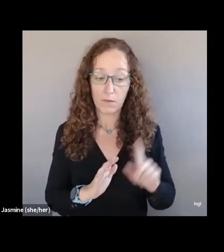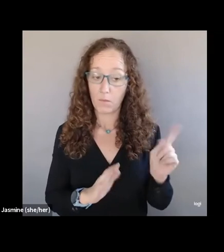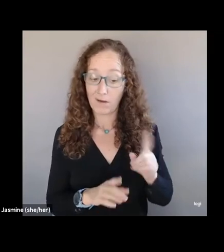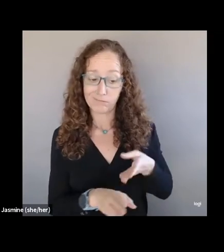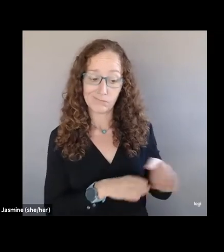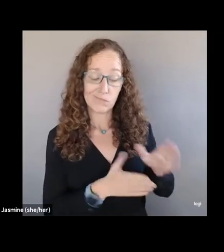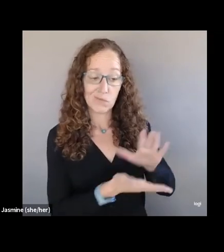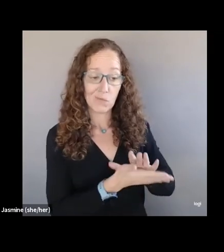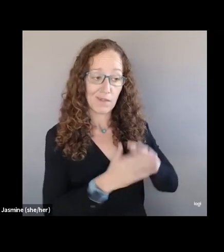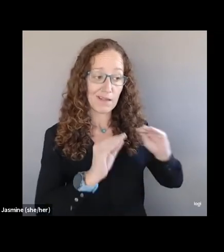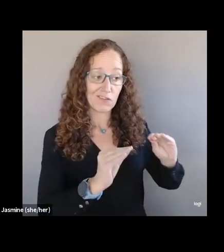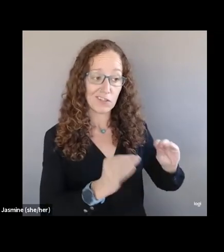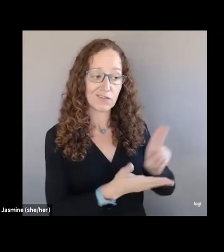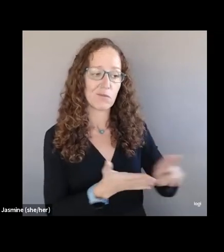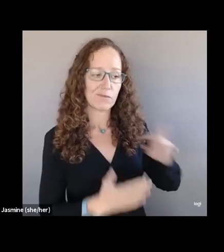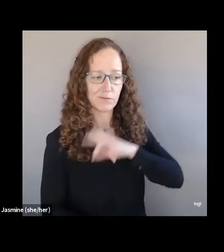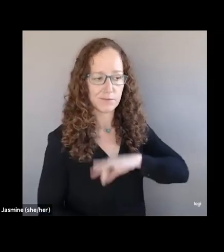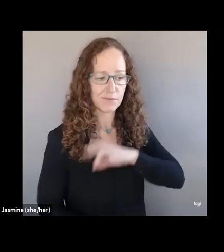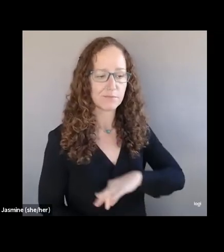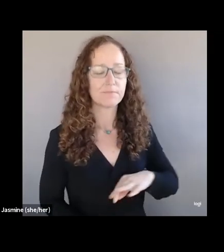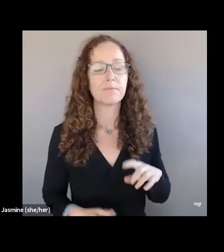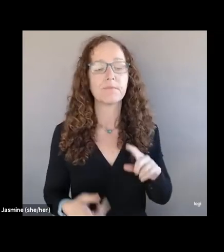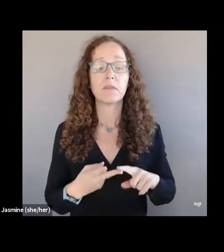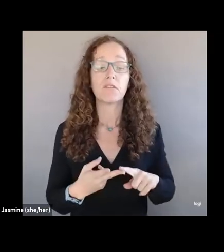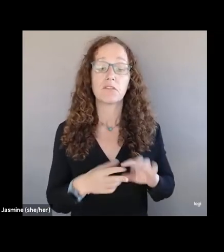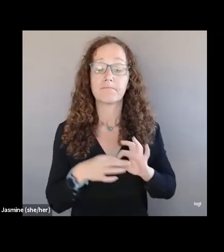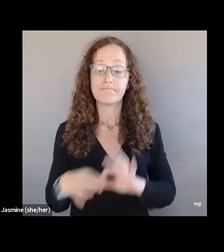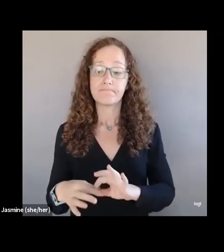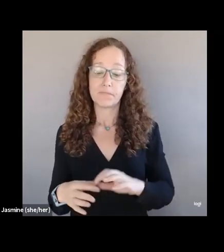Pittsburgh, as well as affiliate faculty in Africana Studies and